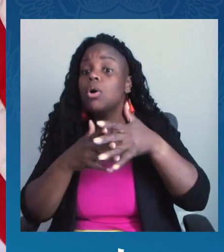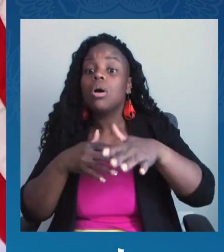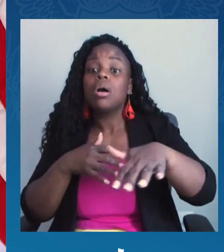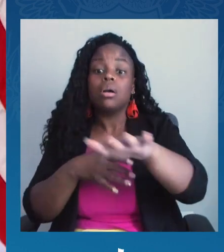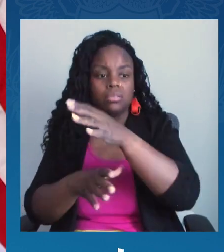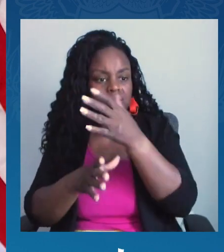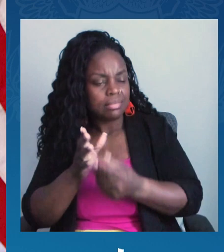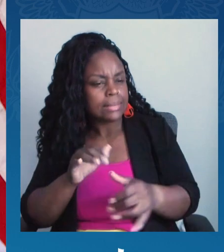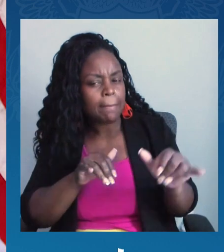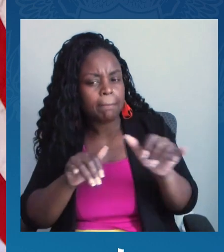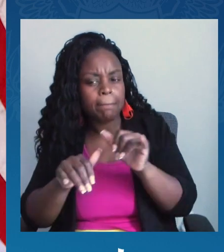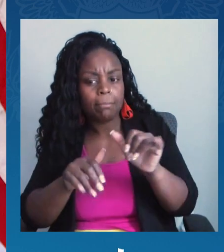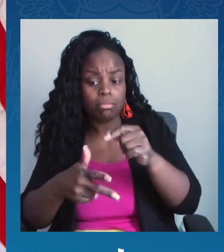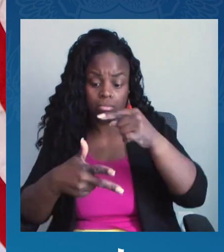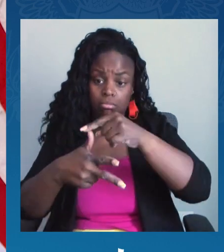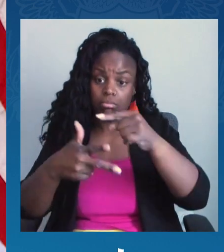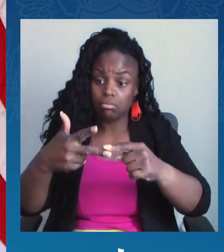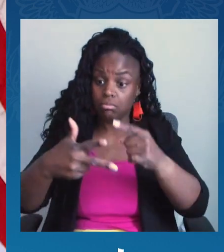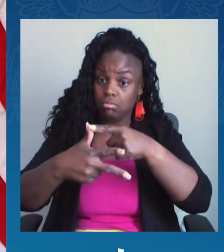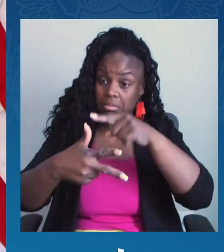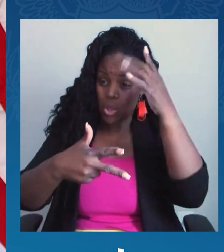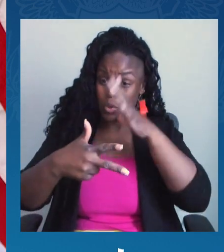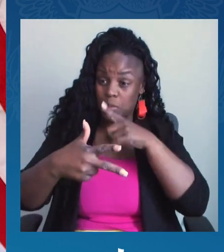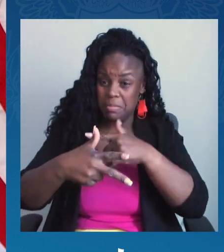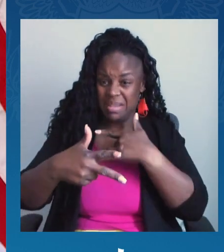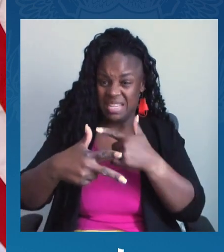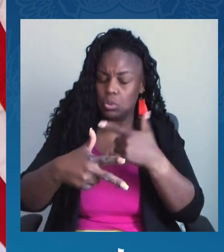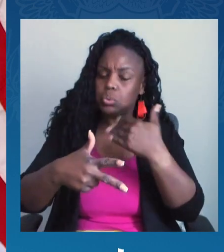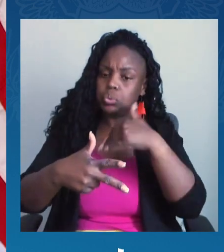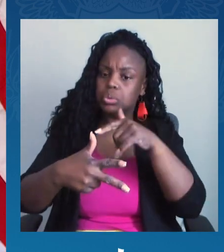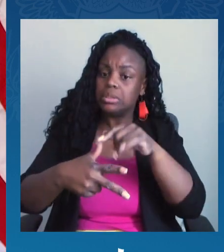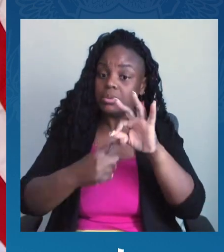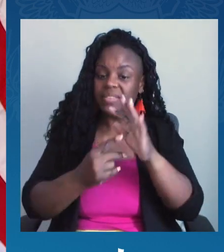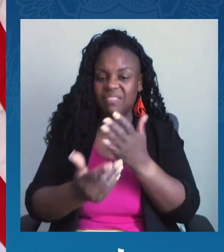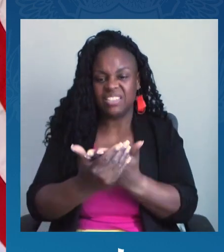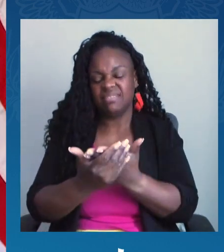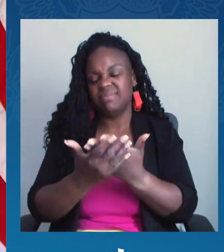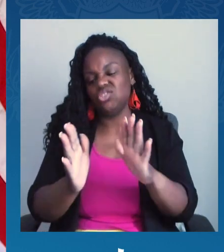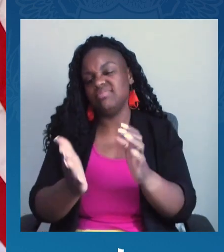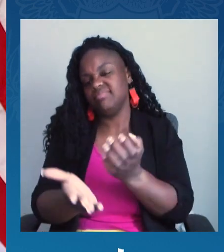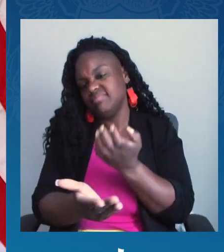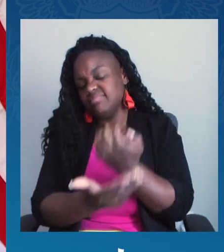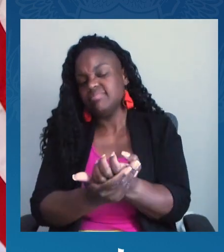The facts are clear regardless of her socioeconomic level,